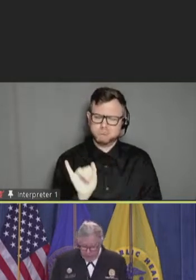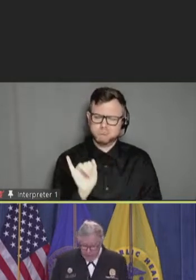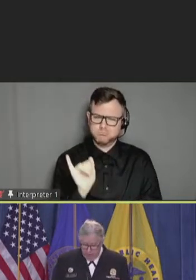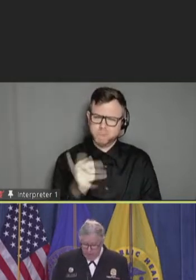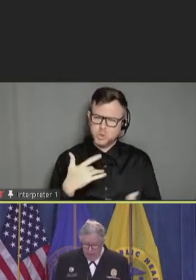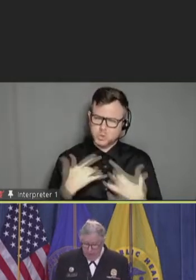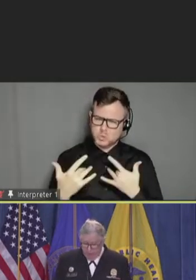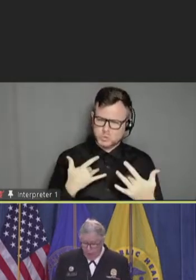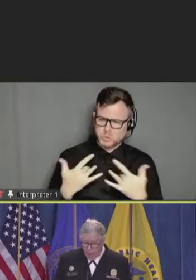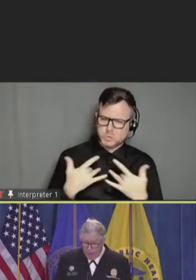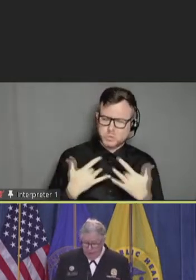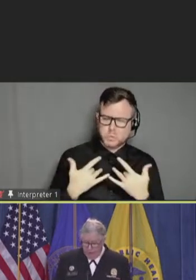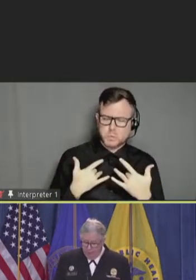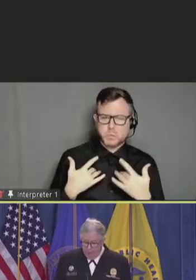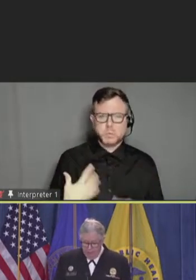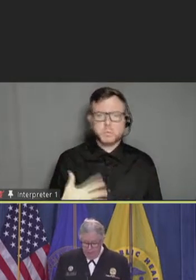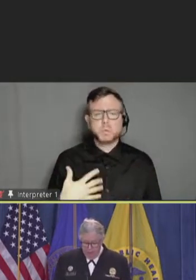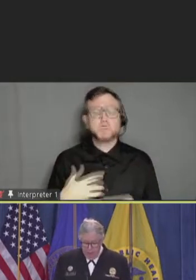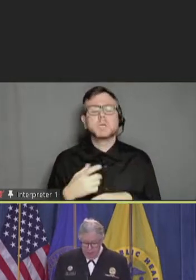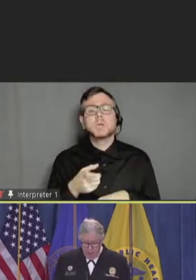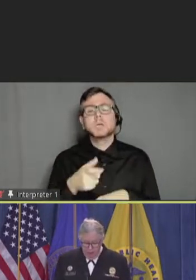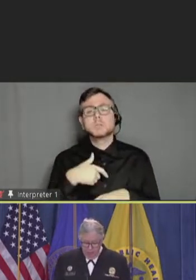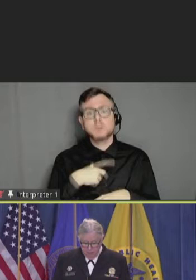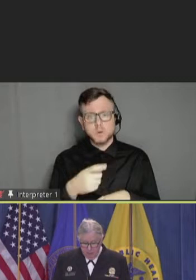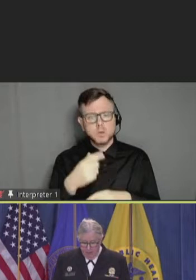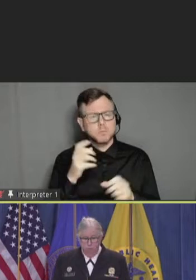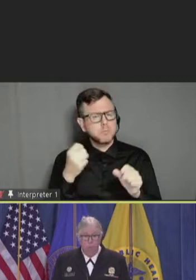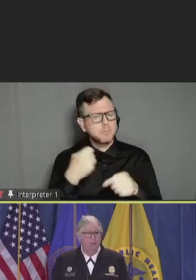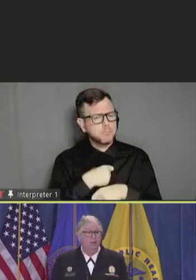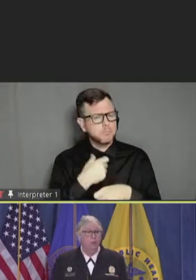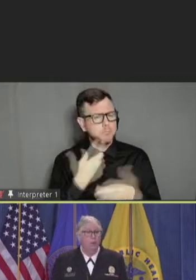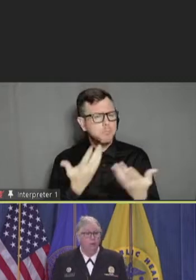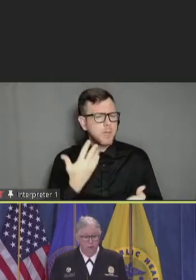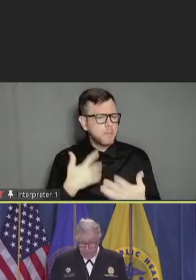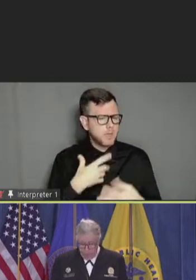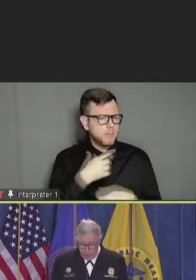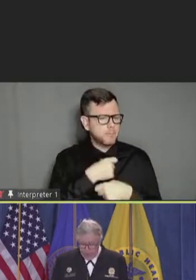In the wake of the COVID-19 pandemic, families may have missed wellness appointments with